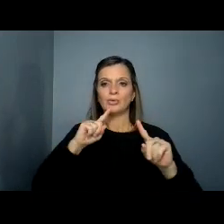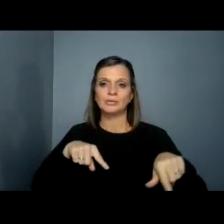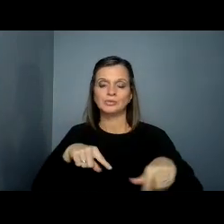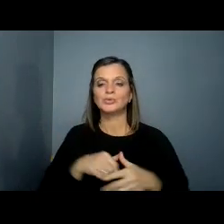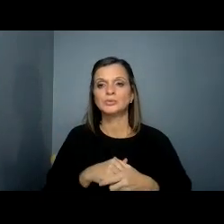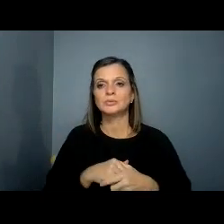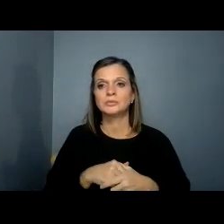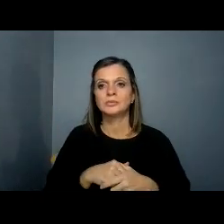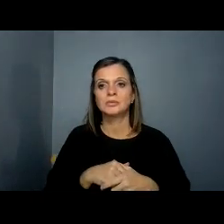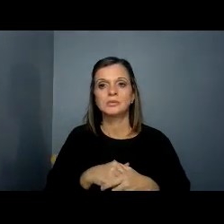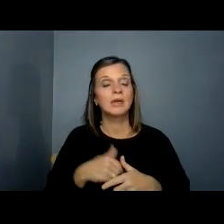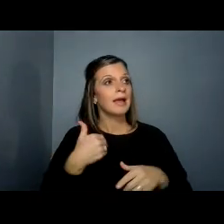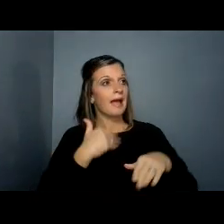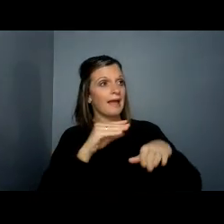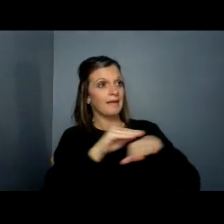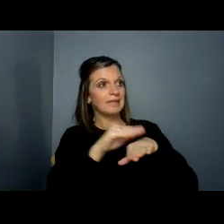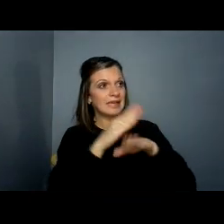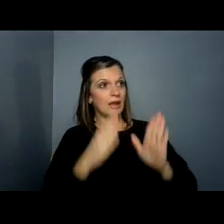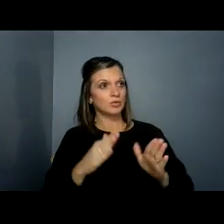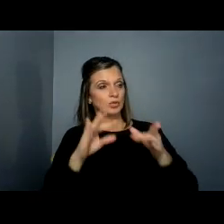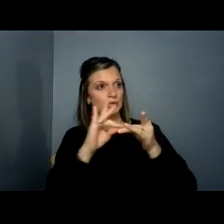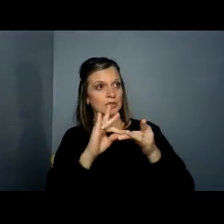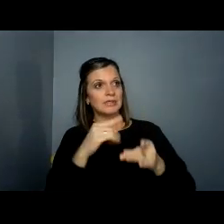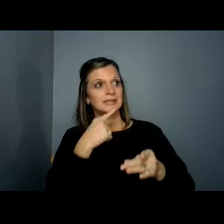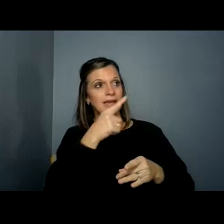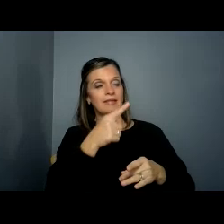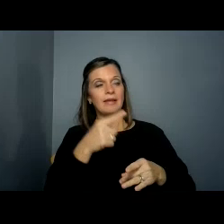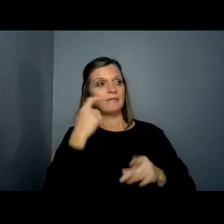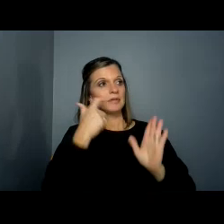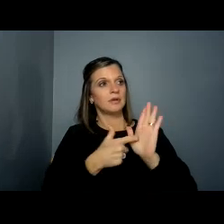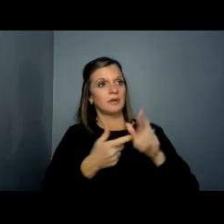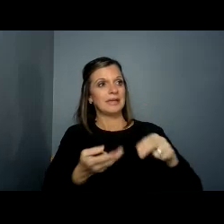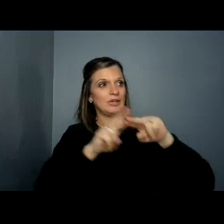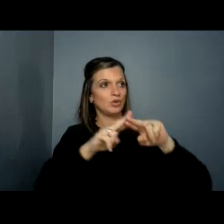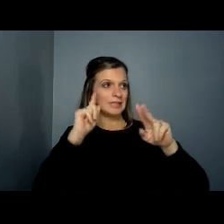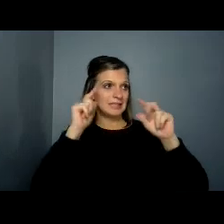I have counselors saying that they've seen an increase in hearing loss and reports of tender